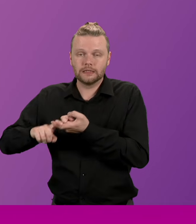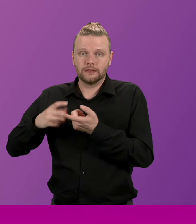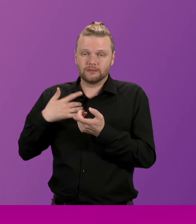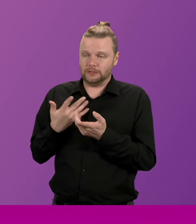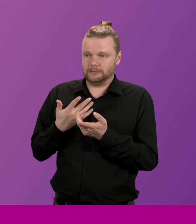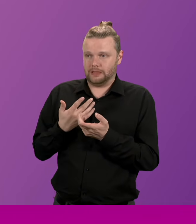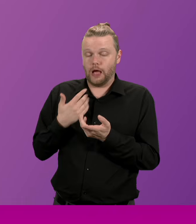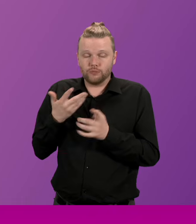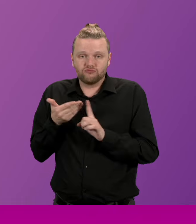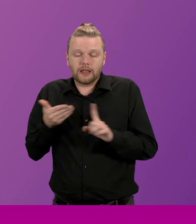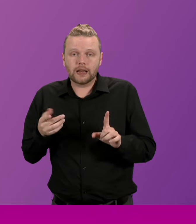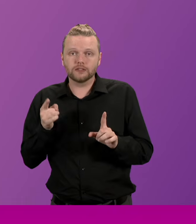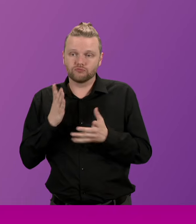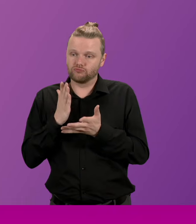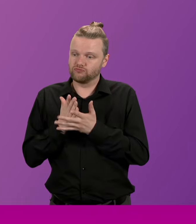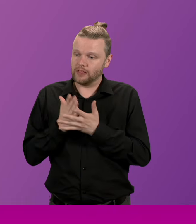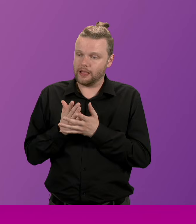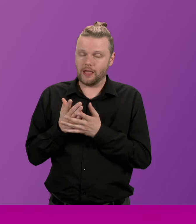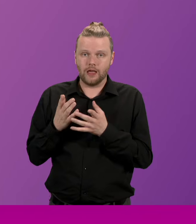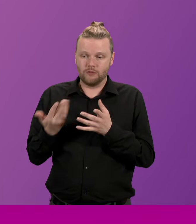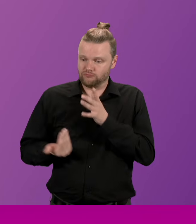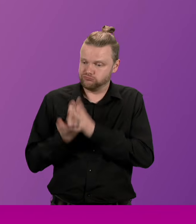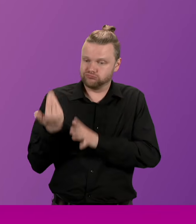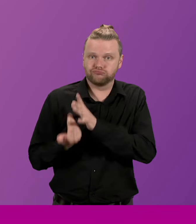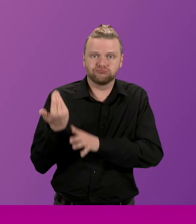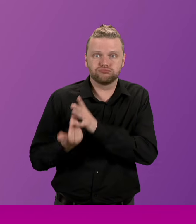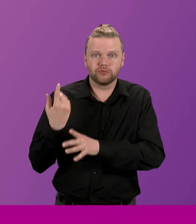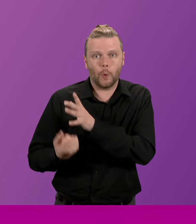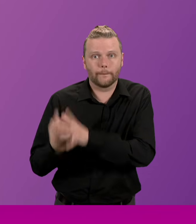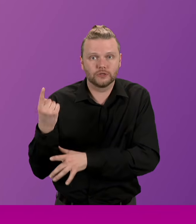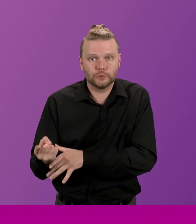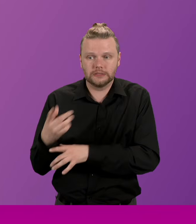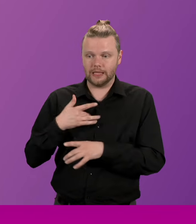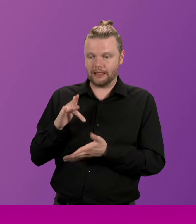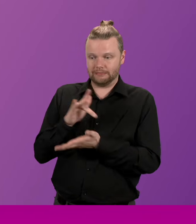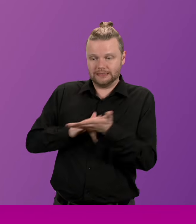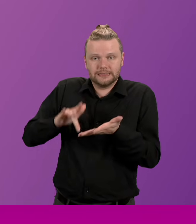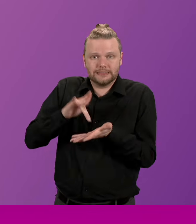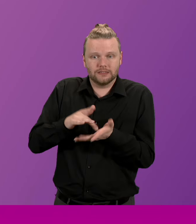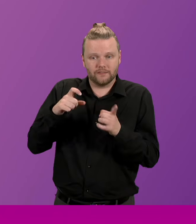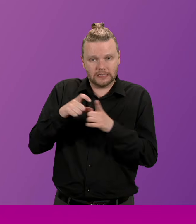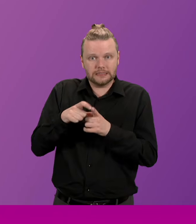I recognise to be a significant regeneration opportunity in Dundee city centre. I assure